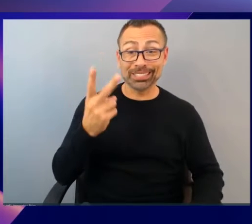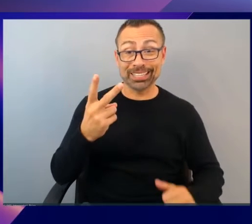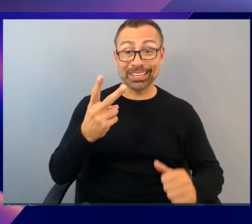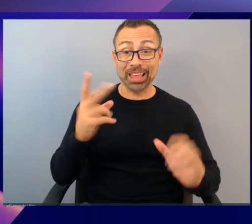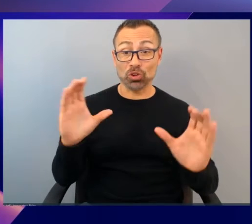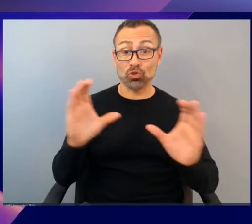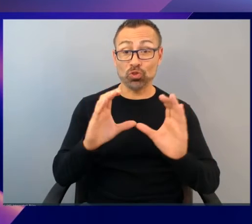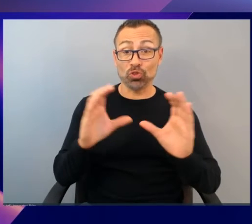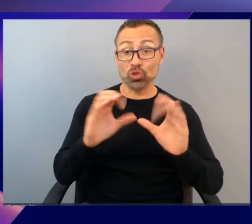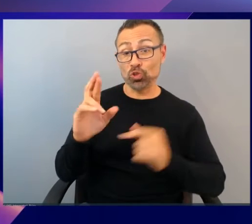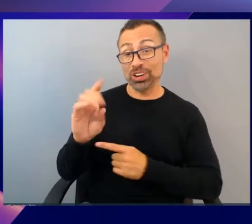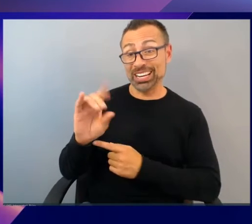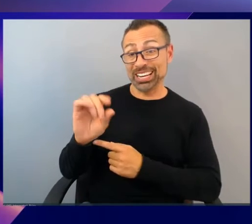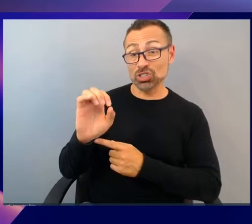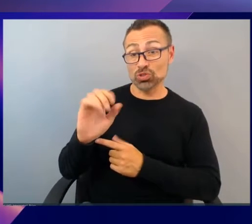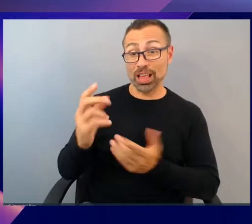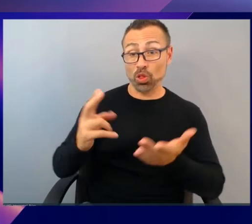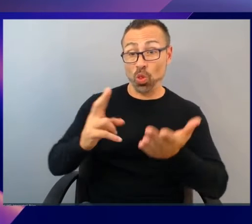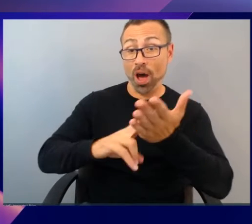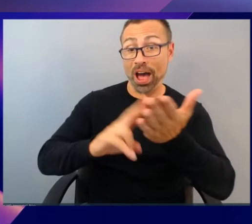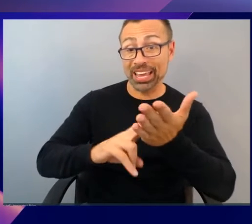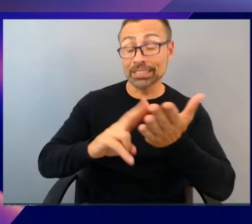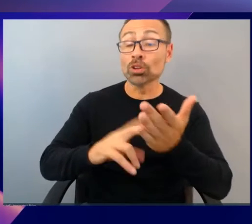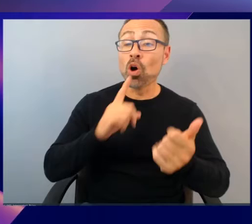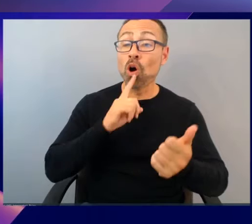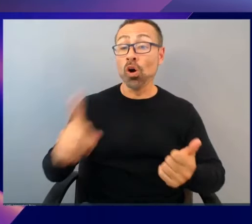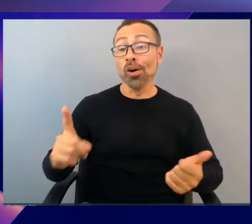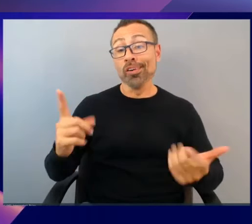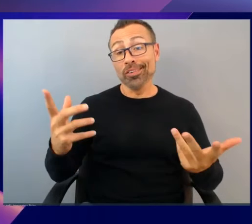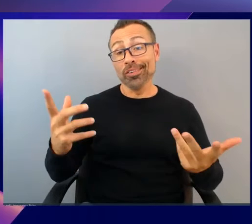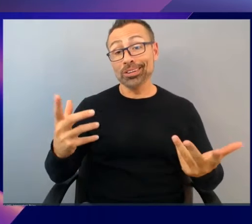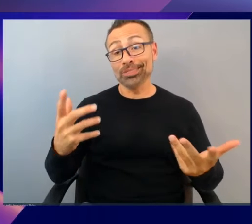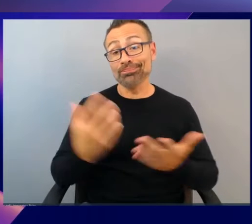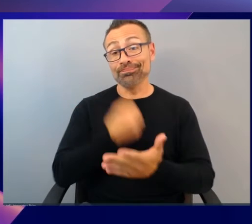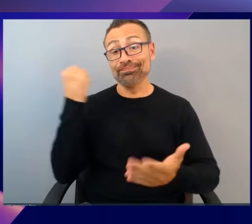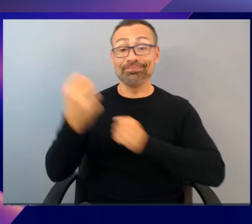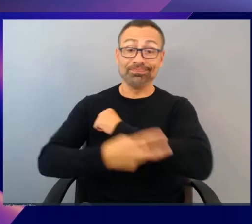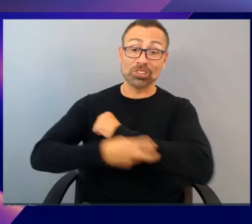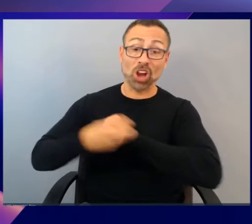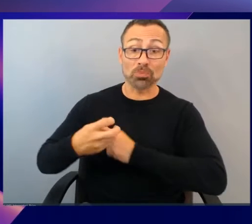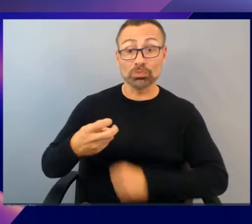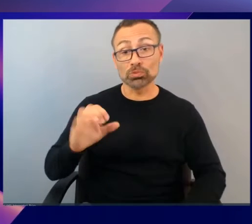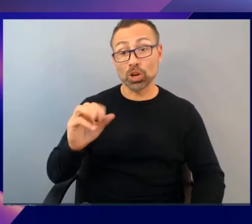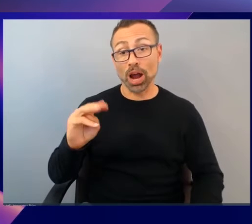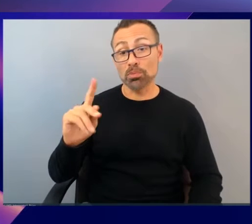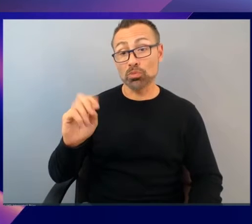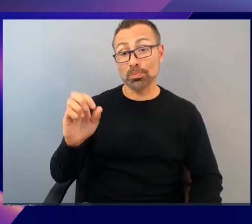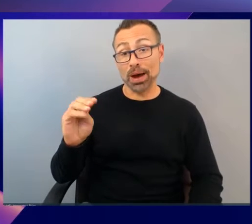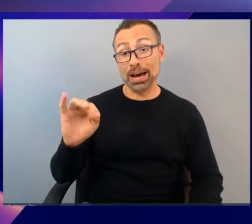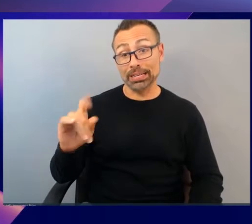Right. - Okay. Yeah, so that's one of the ways. Another way that we've seen instances